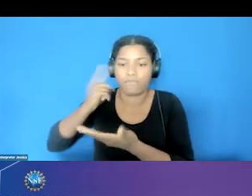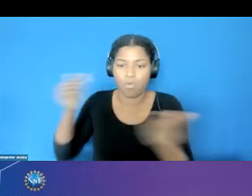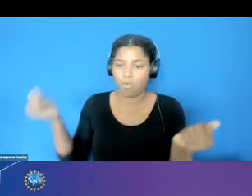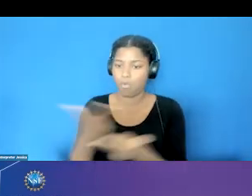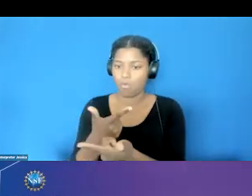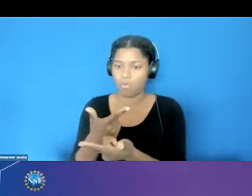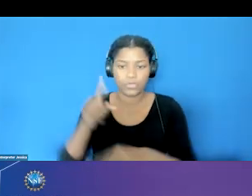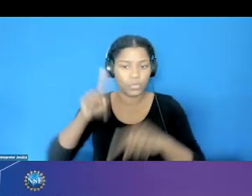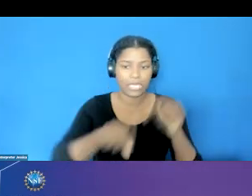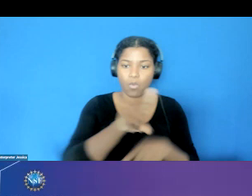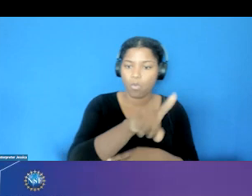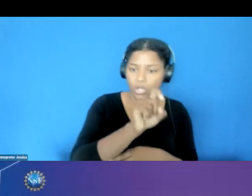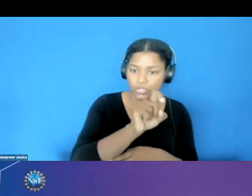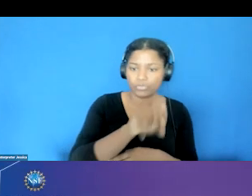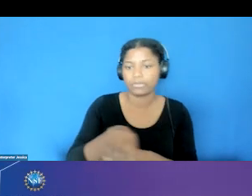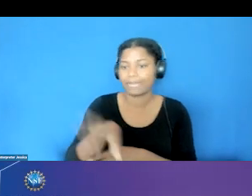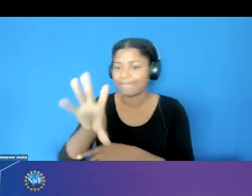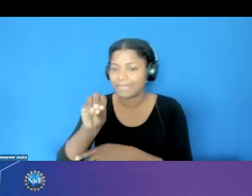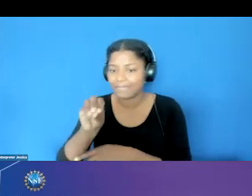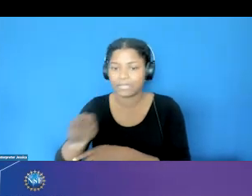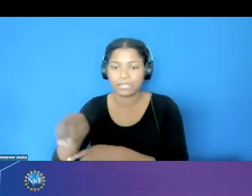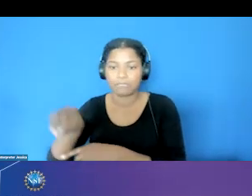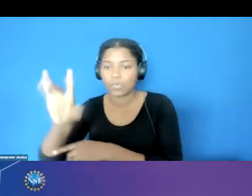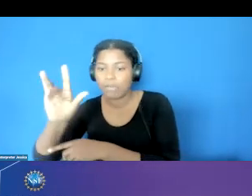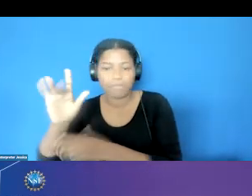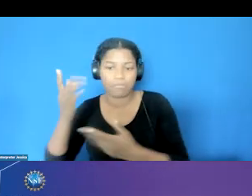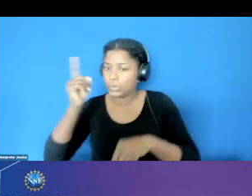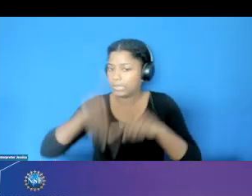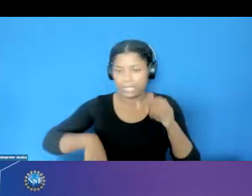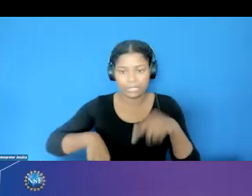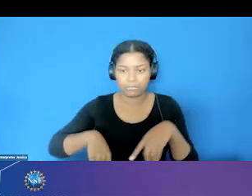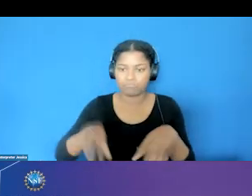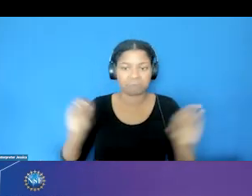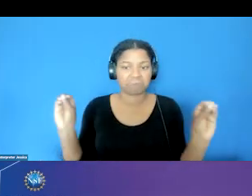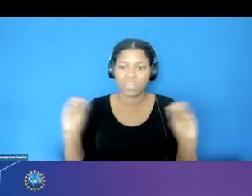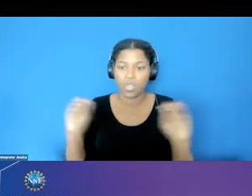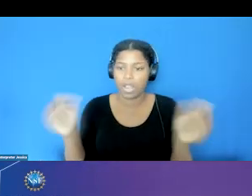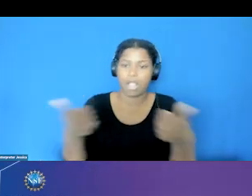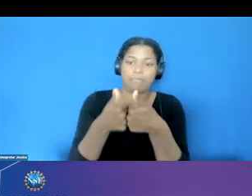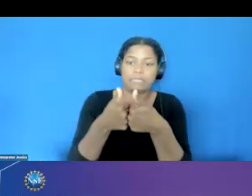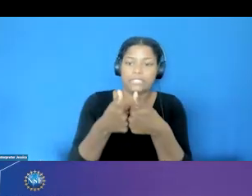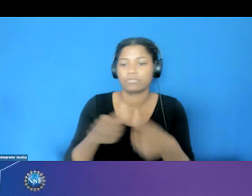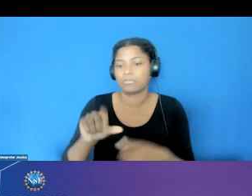So that's like a competition, you understand? So no competitions, no raffles, lotteries, or gambling.